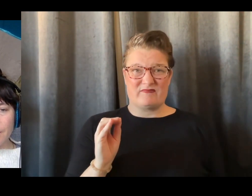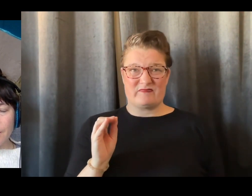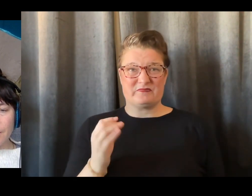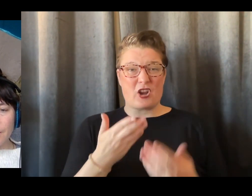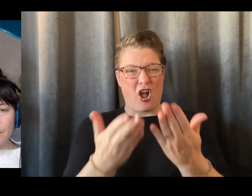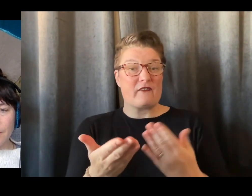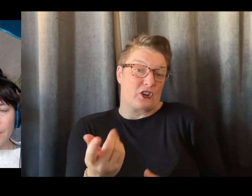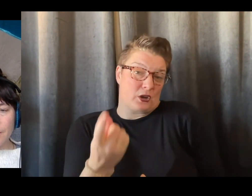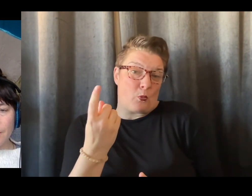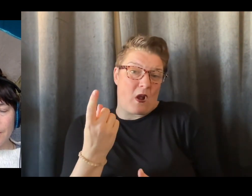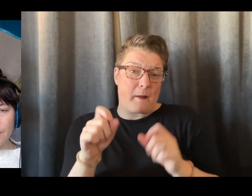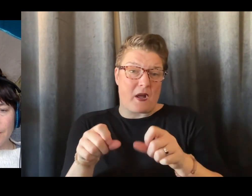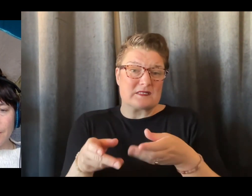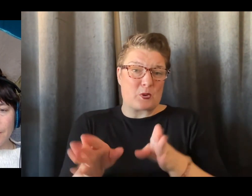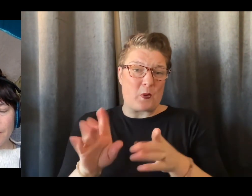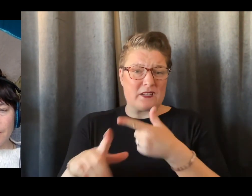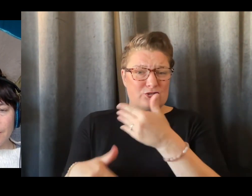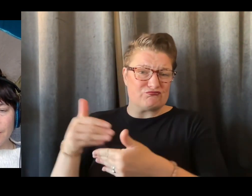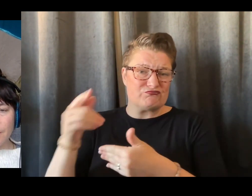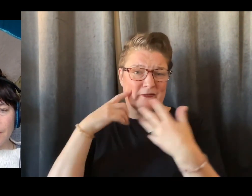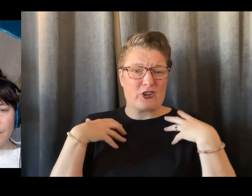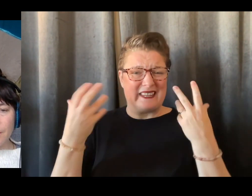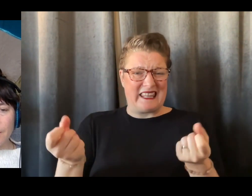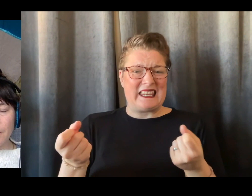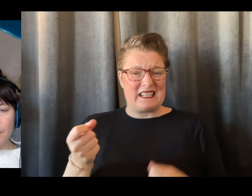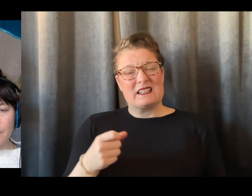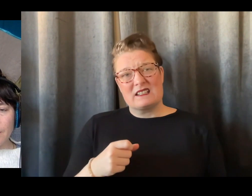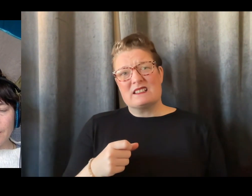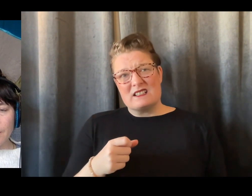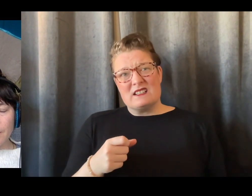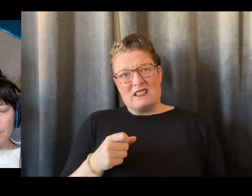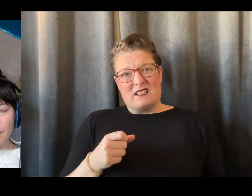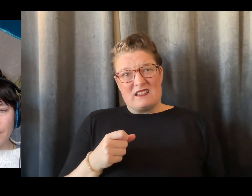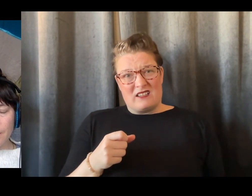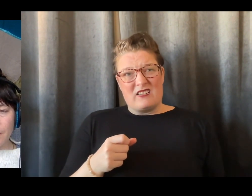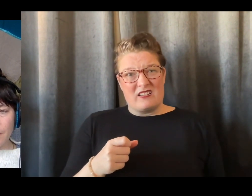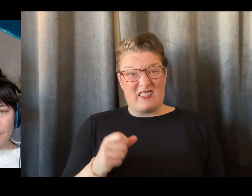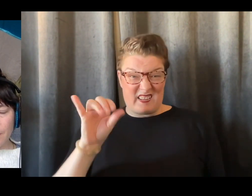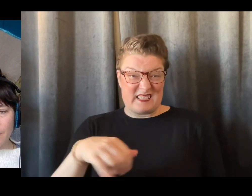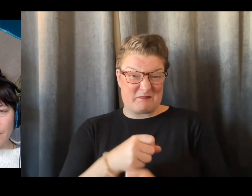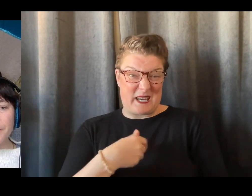And I just, it's so, like it. Is just like making me tear up thinking about Moroccan Jews coming